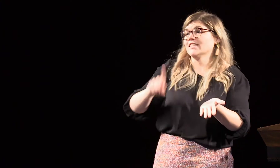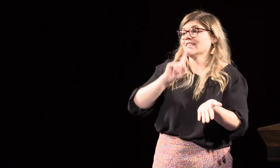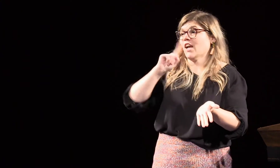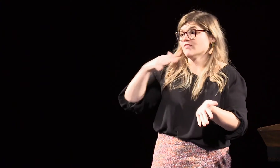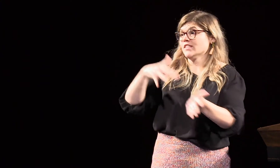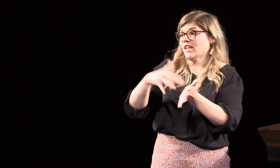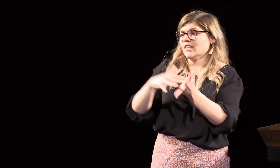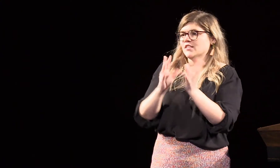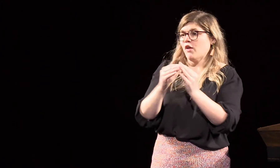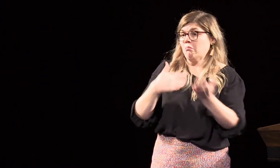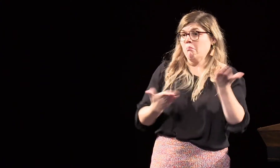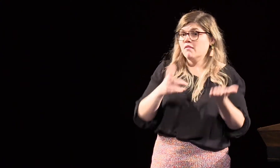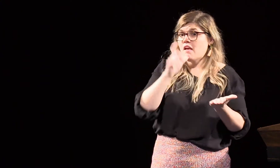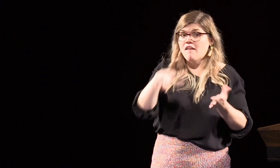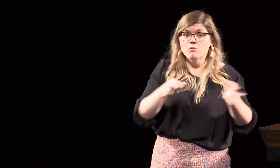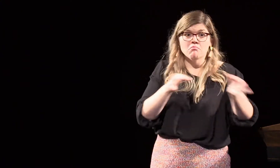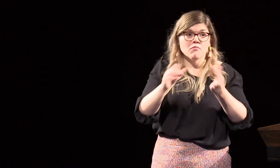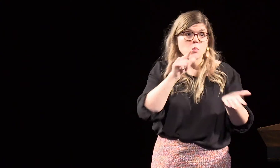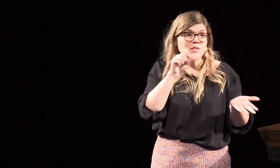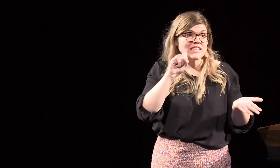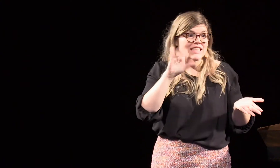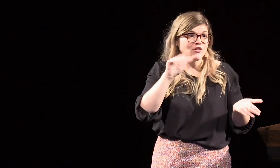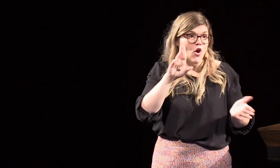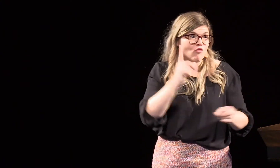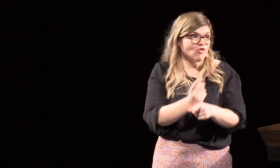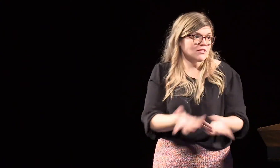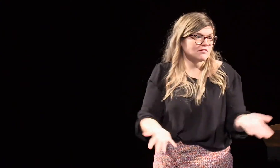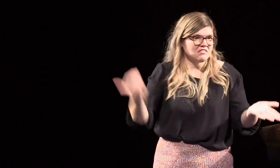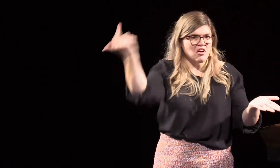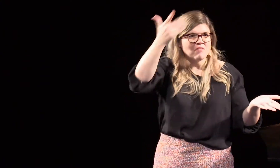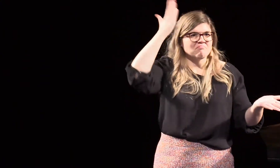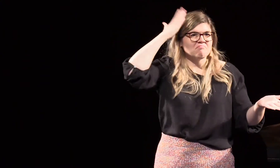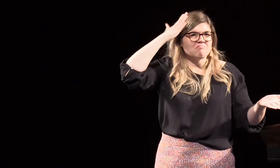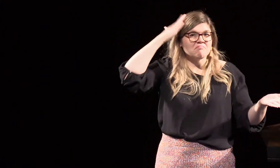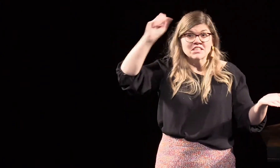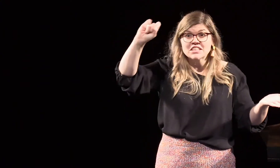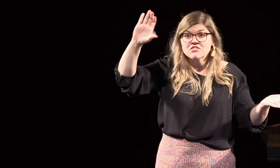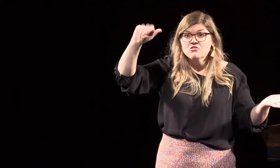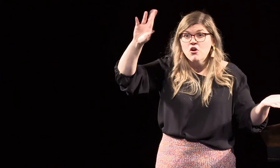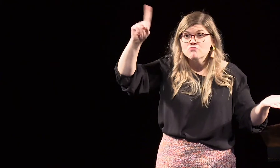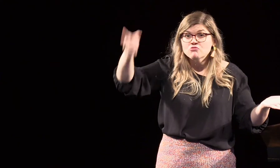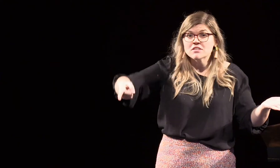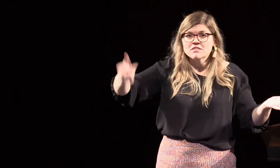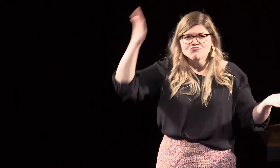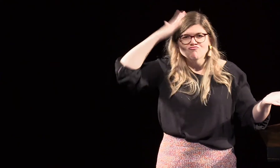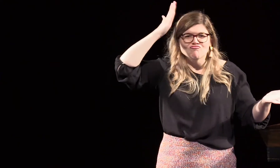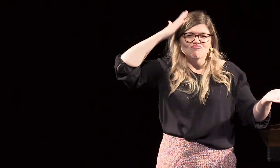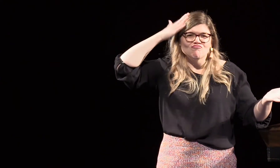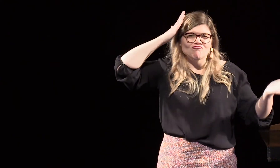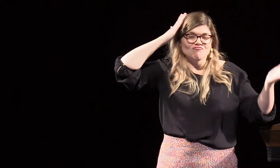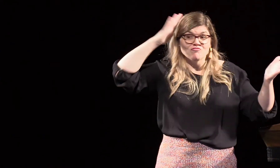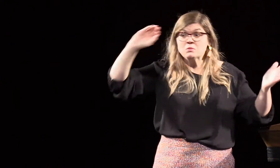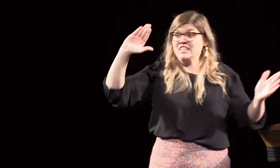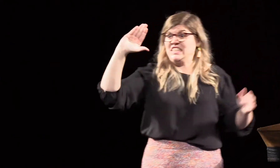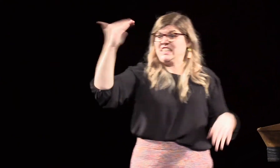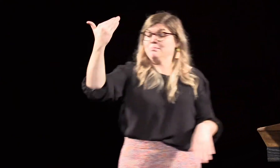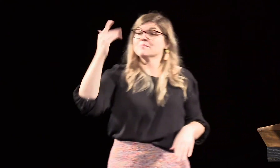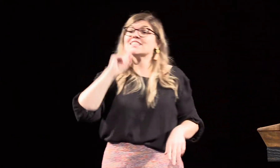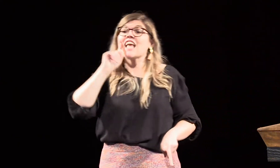I love teaching this in my Deaf Studies class because most people already know who Sicard is. I'm sure some people here today know.